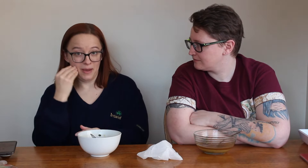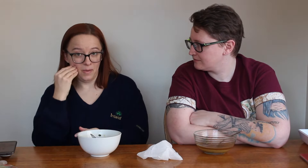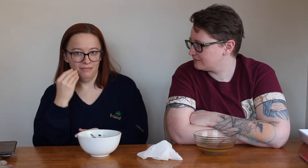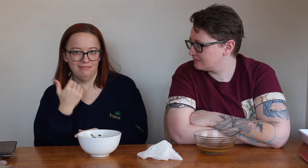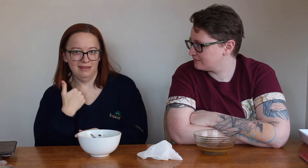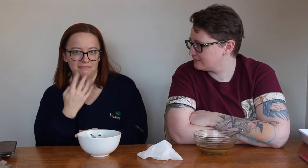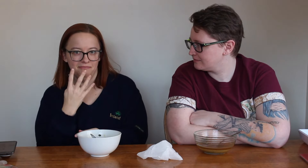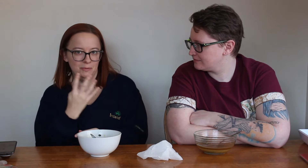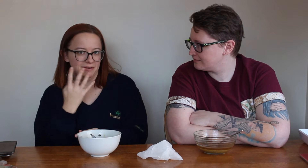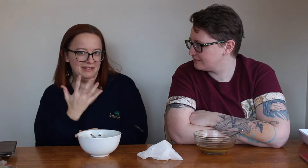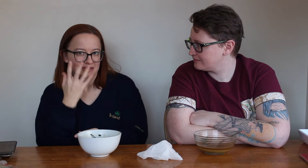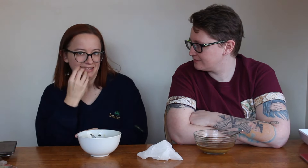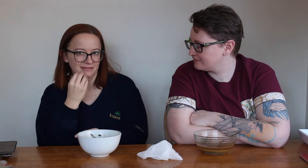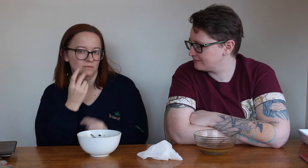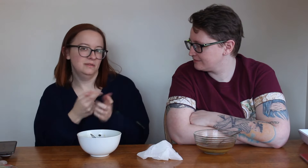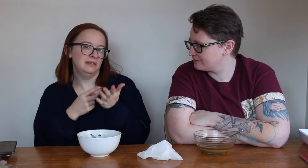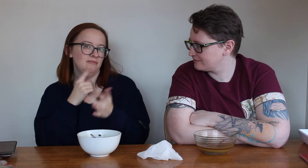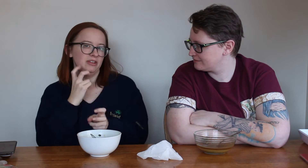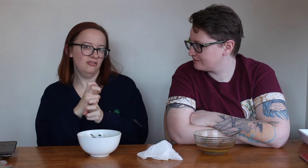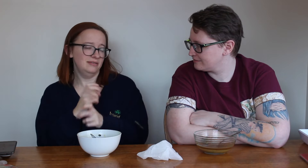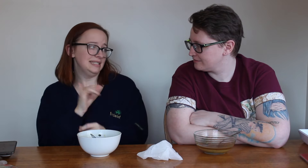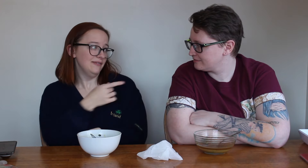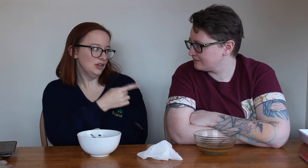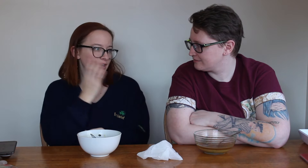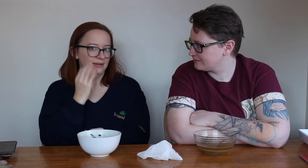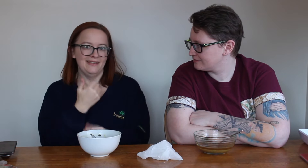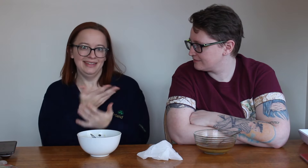Like she said, she works early and I have to wake up Early too, because Mikko tends to wake up